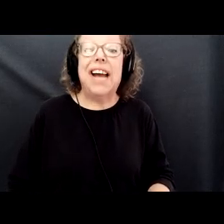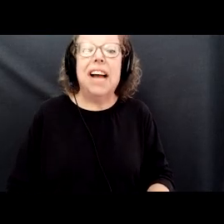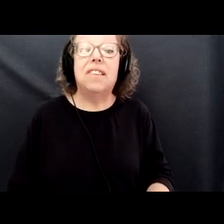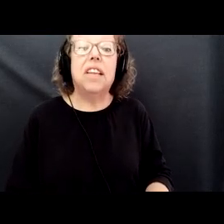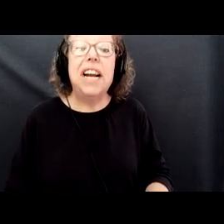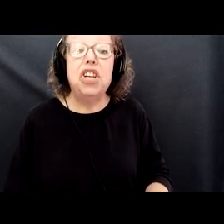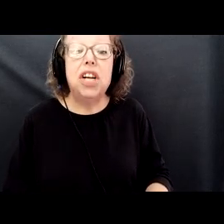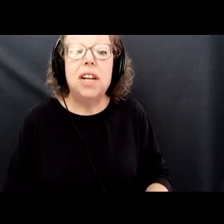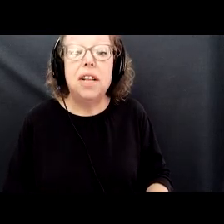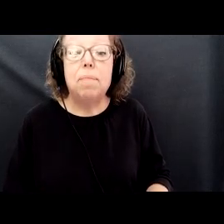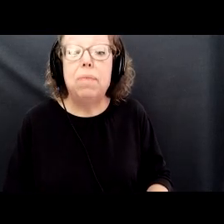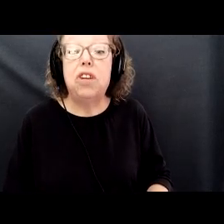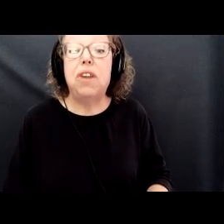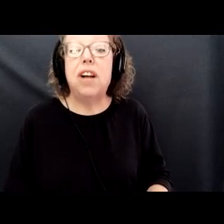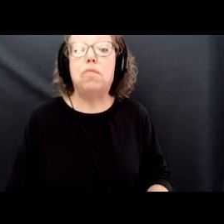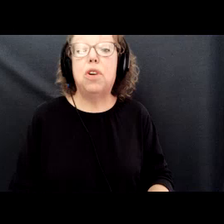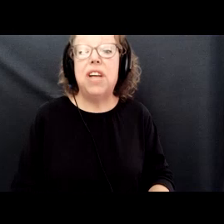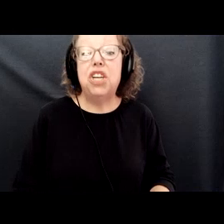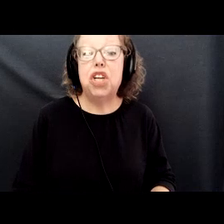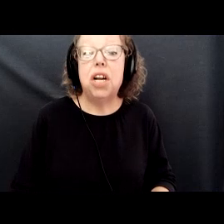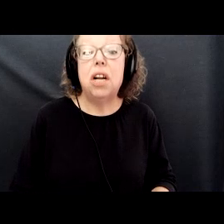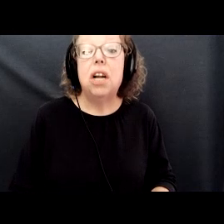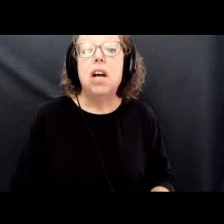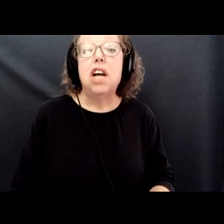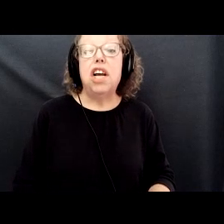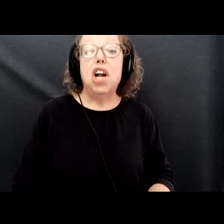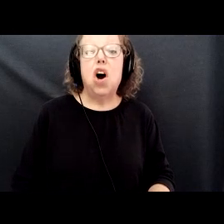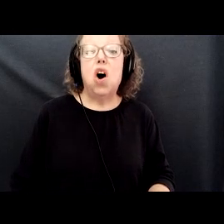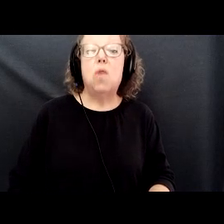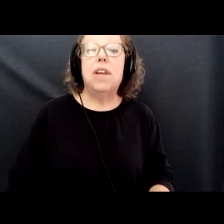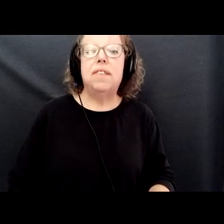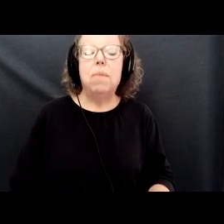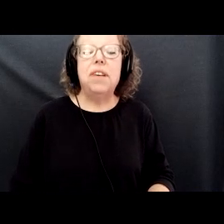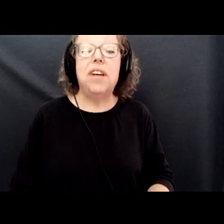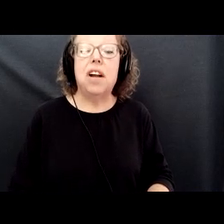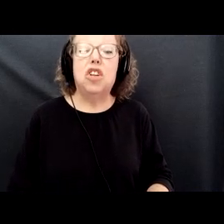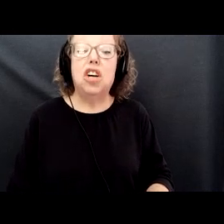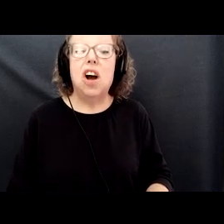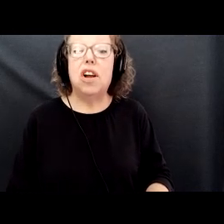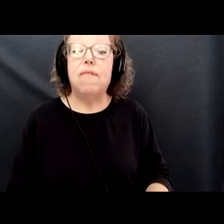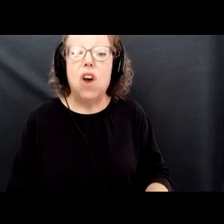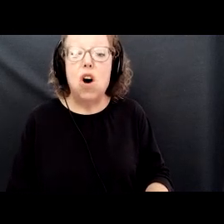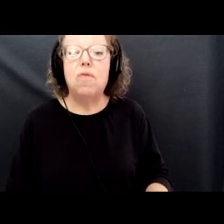a cancellation in the public transportation, you know, then somebody's got to look on their phone